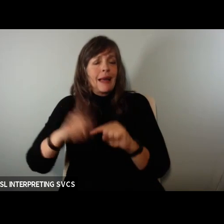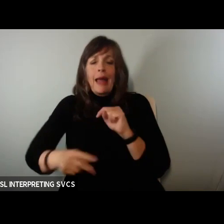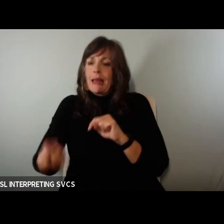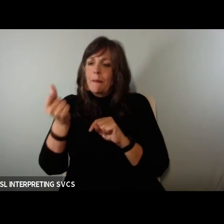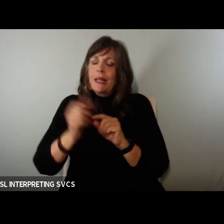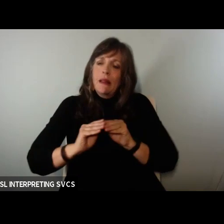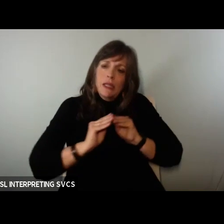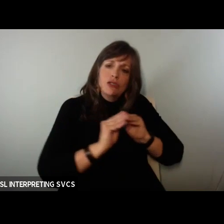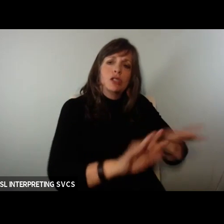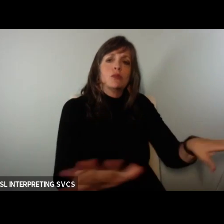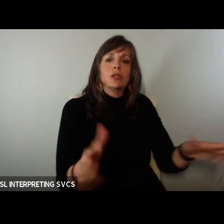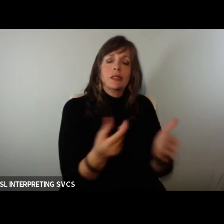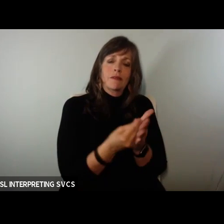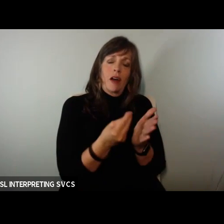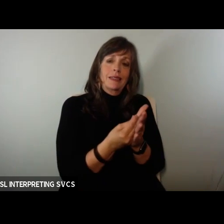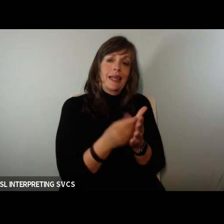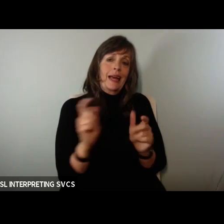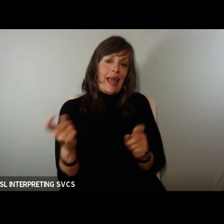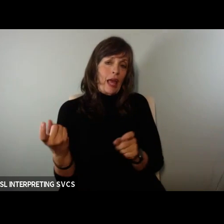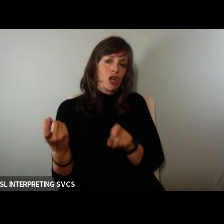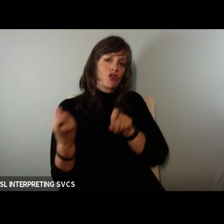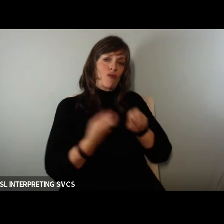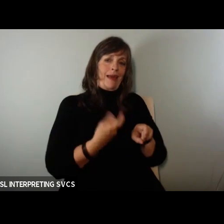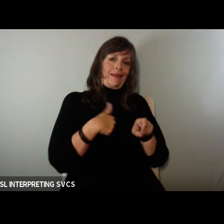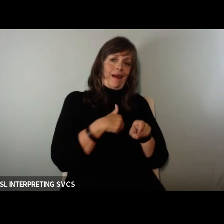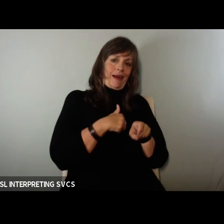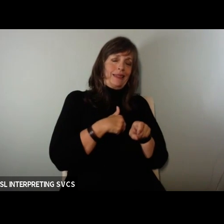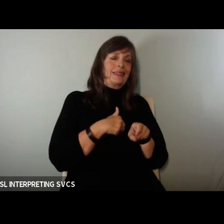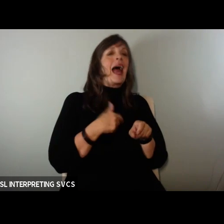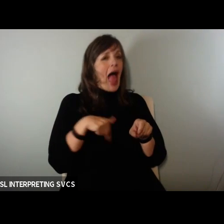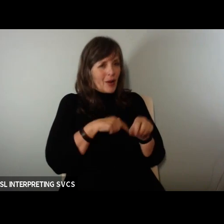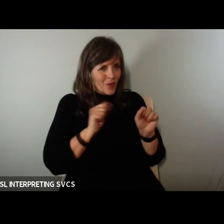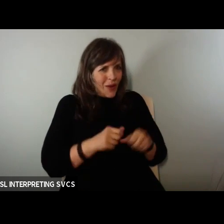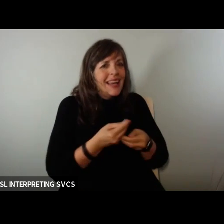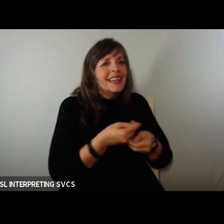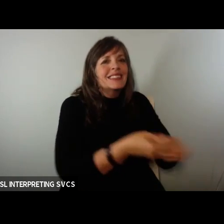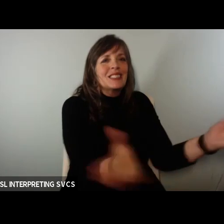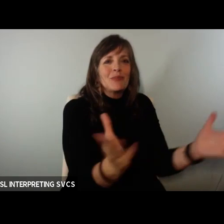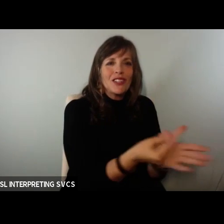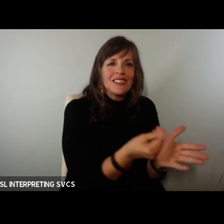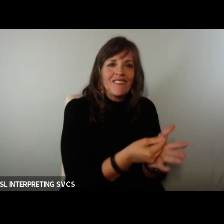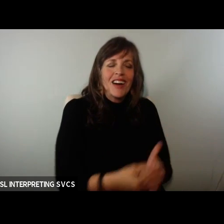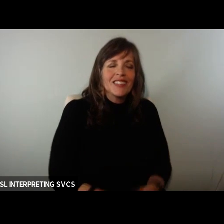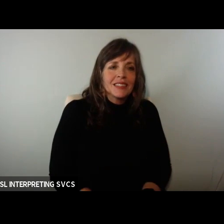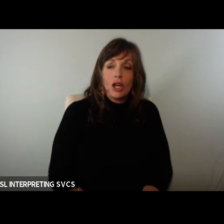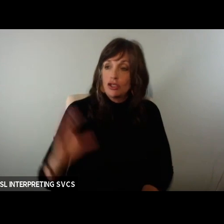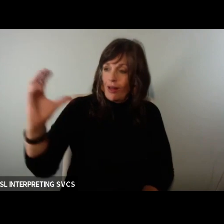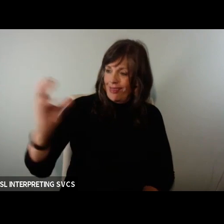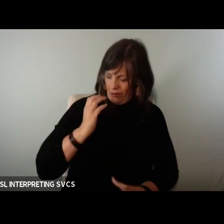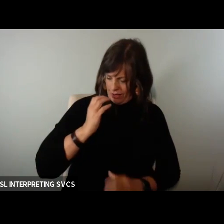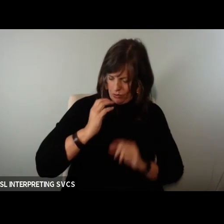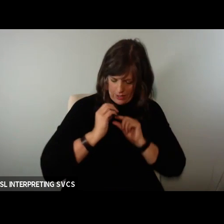are able to grant us and we can disburse funds. And so, I've heard from a lot of people who work at these larger foundations